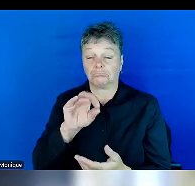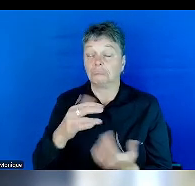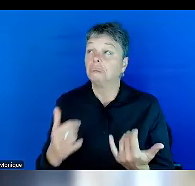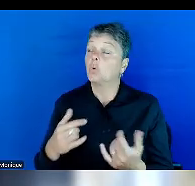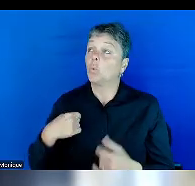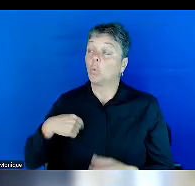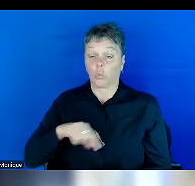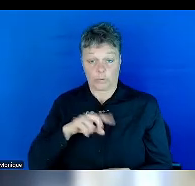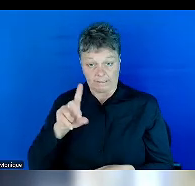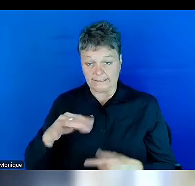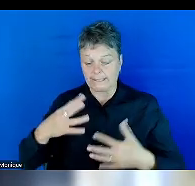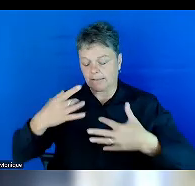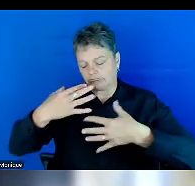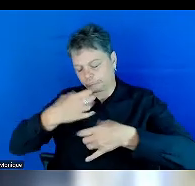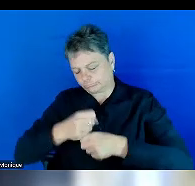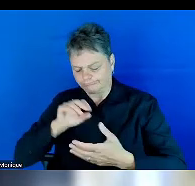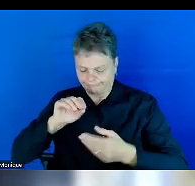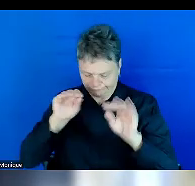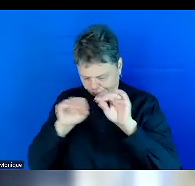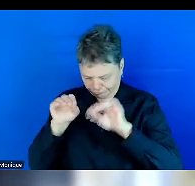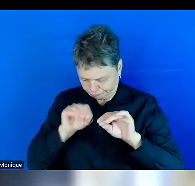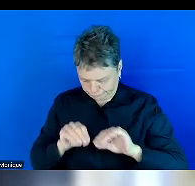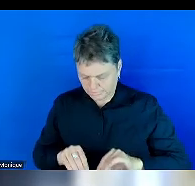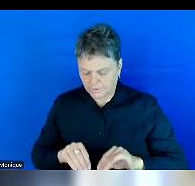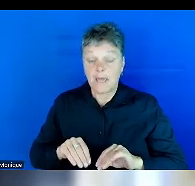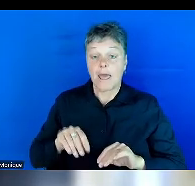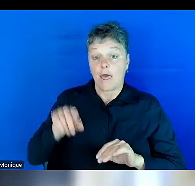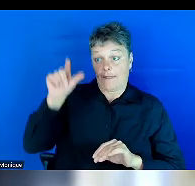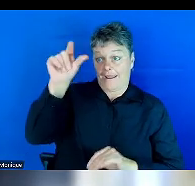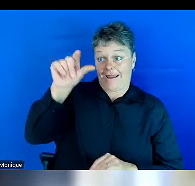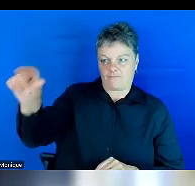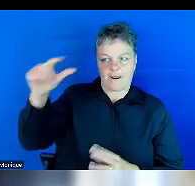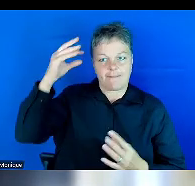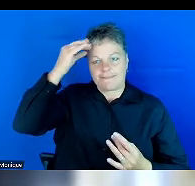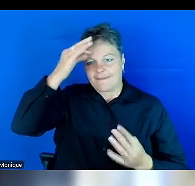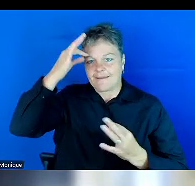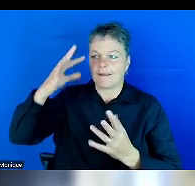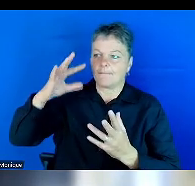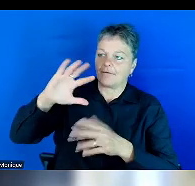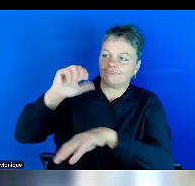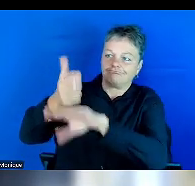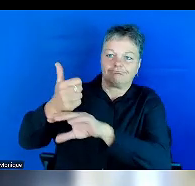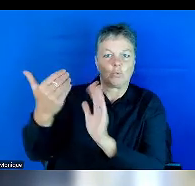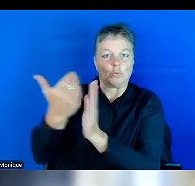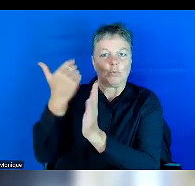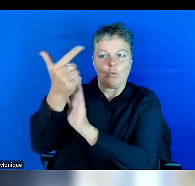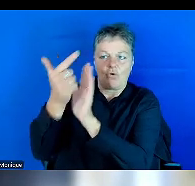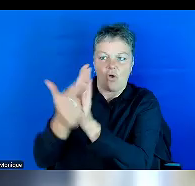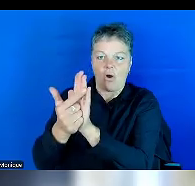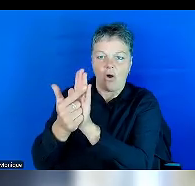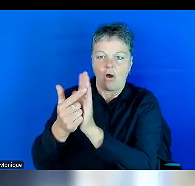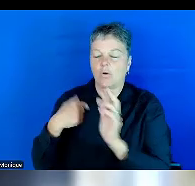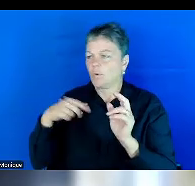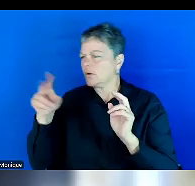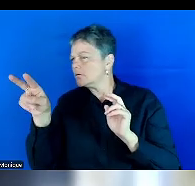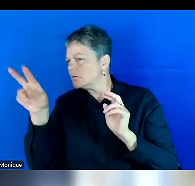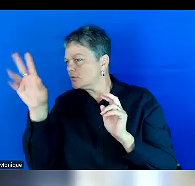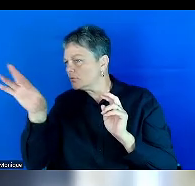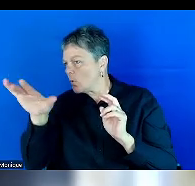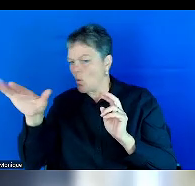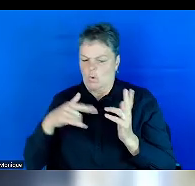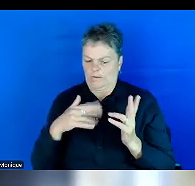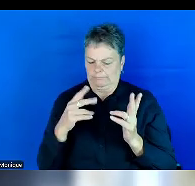to the government about a new law that they want to pass um or these new policies that is